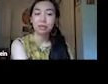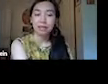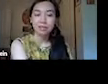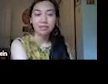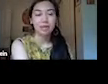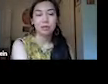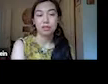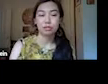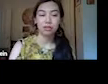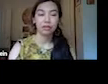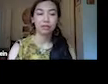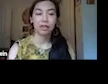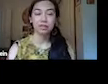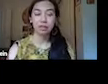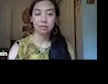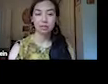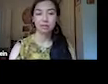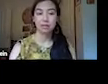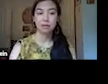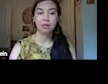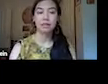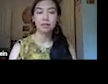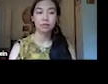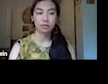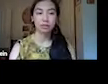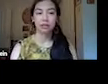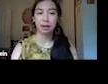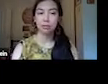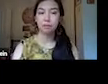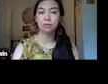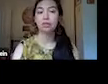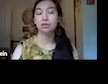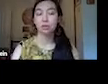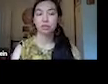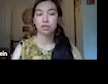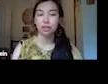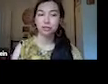Deputy Director of Innovation and Business Development at the University of Canberra, also Churchill Fellow